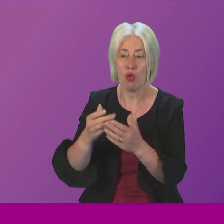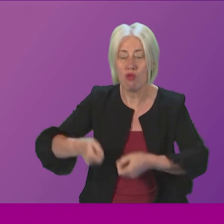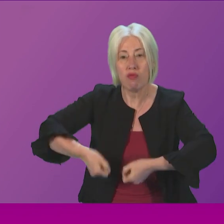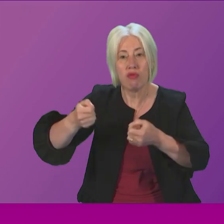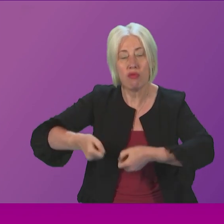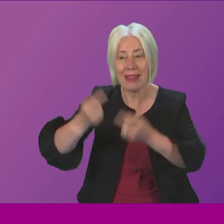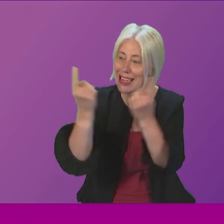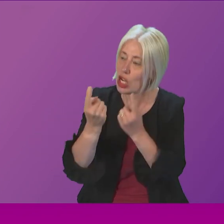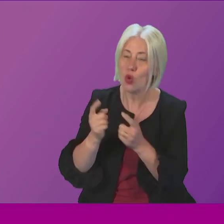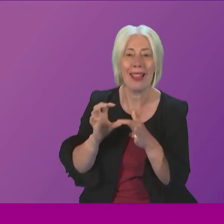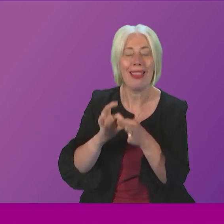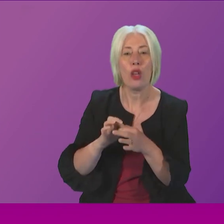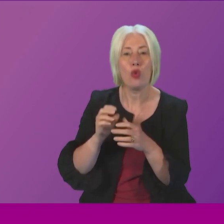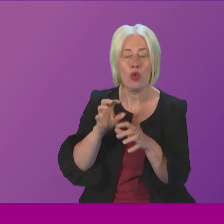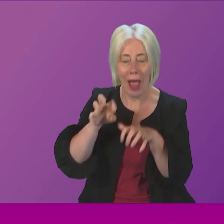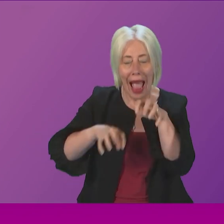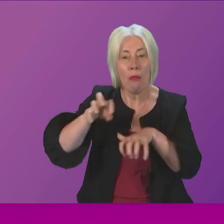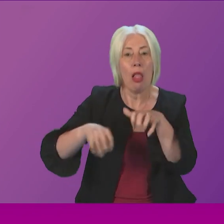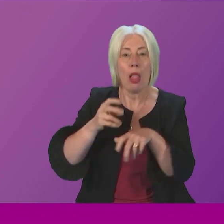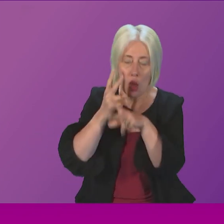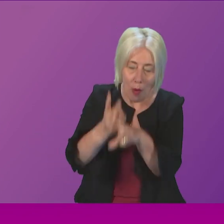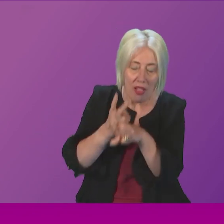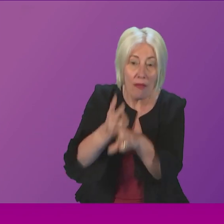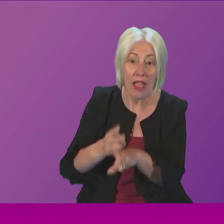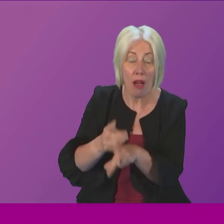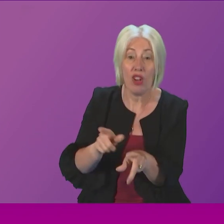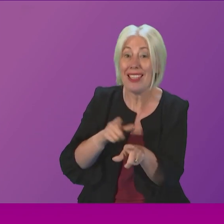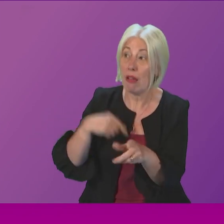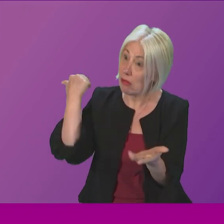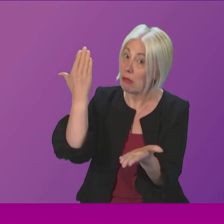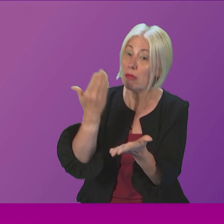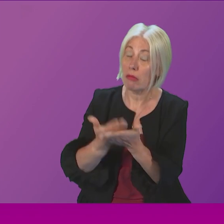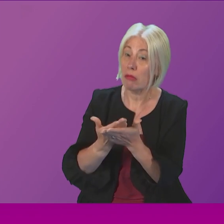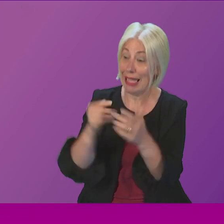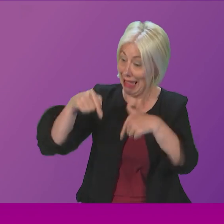having raised animal welfare issues for many years in this Parliament and indeed outwith it.